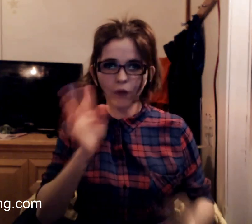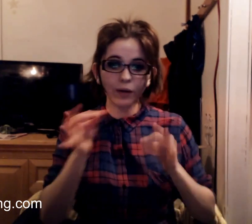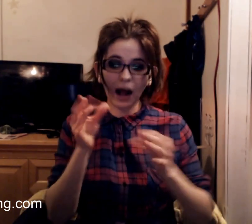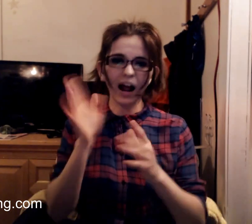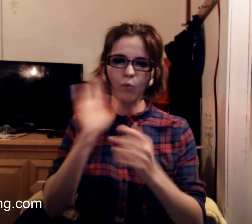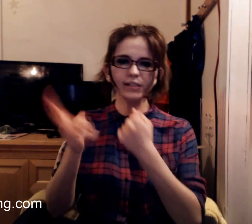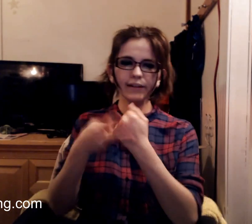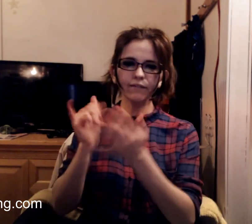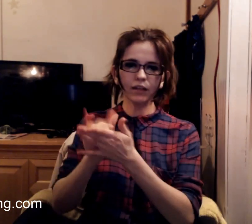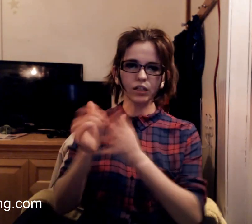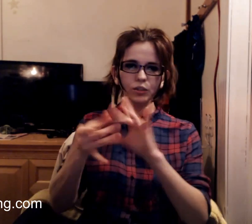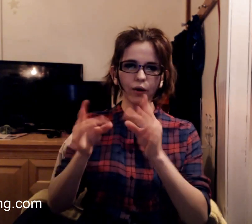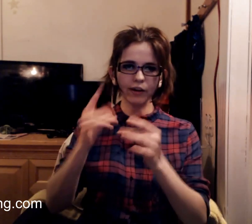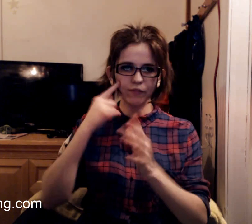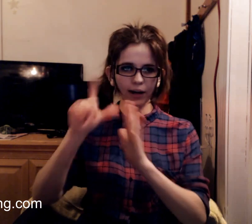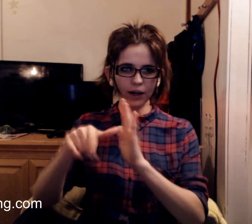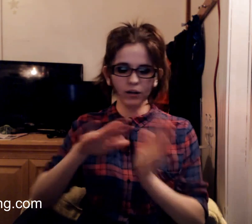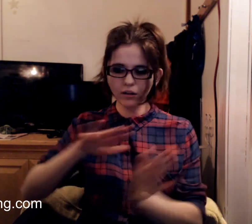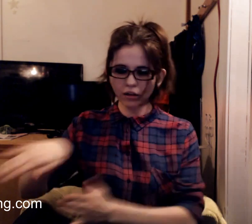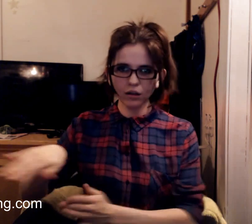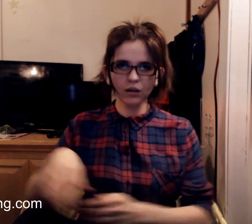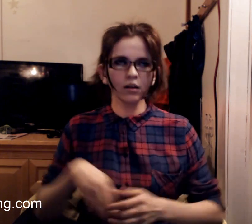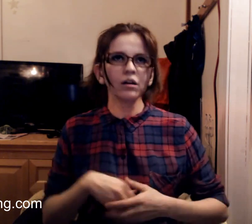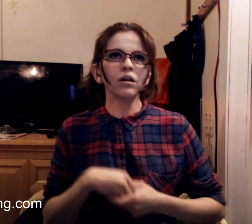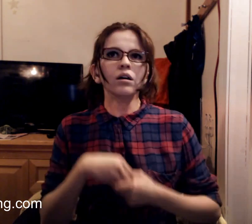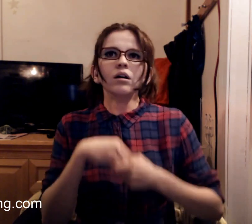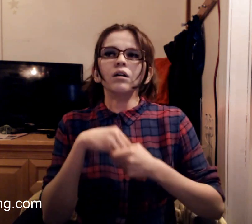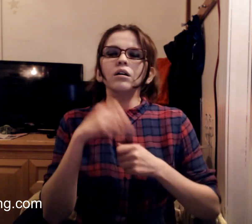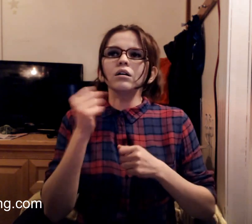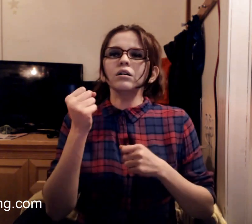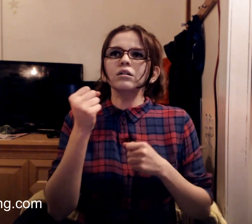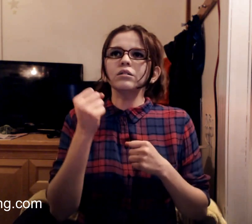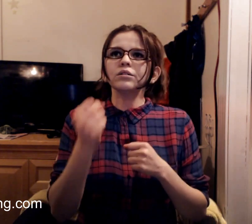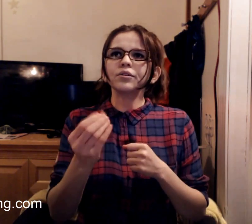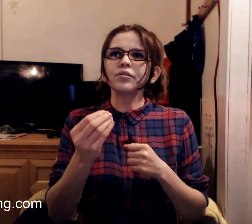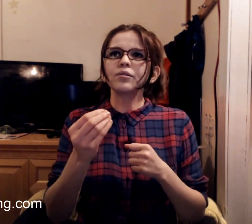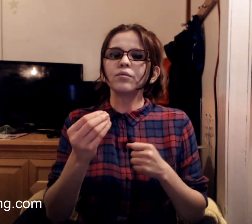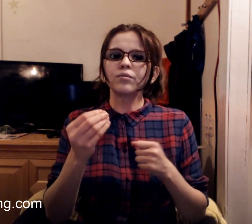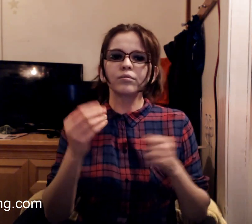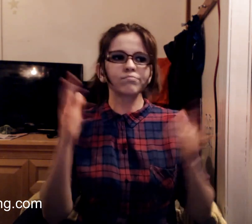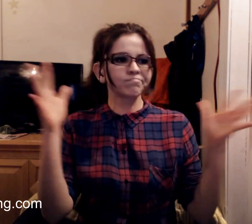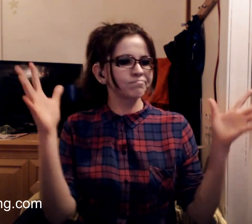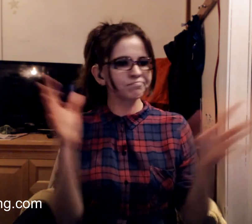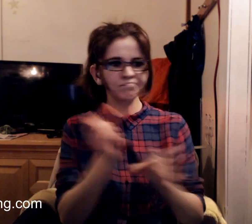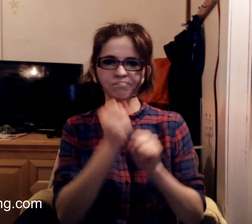I will explain but I will save that story for later. So, that summarizes it.